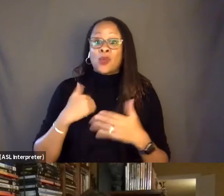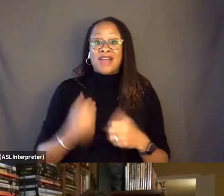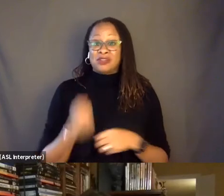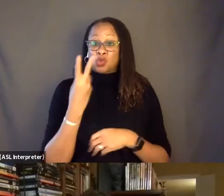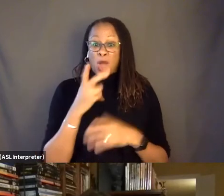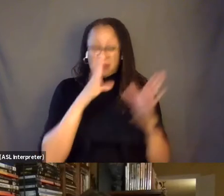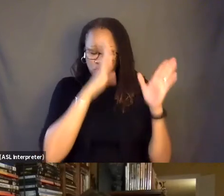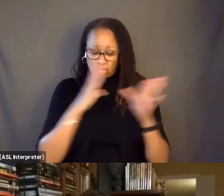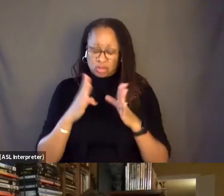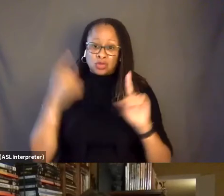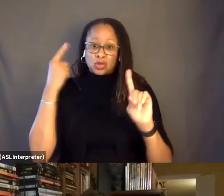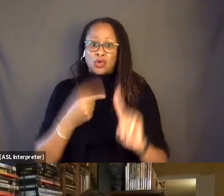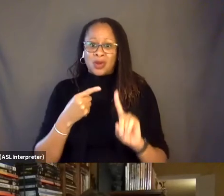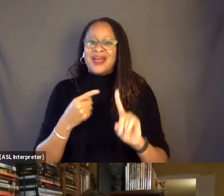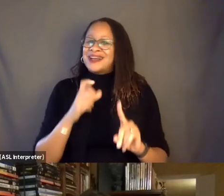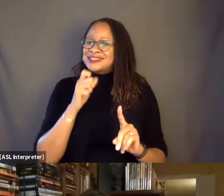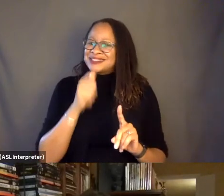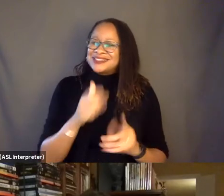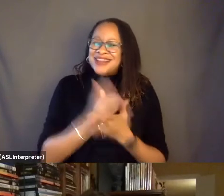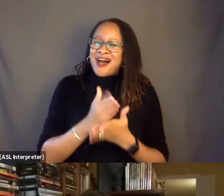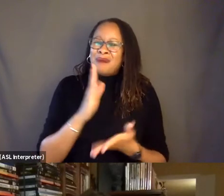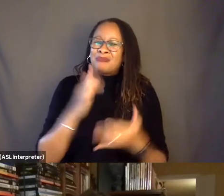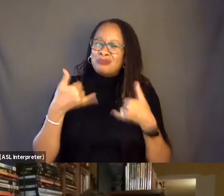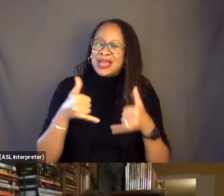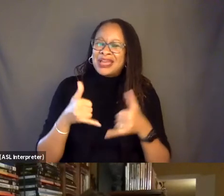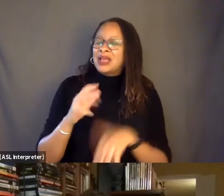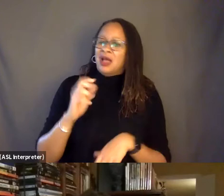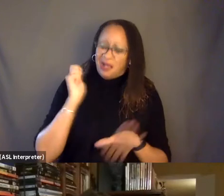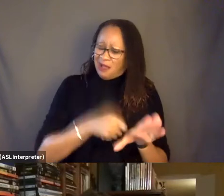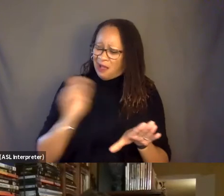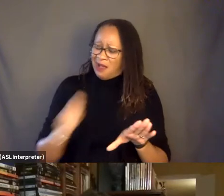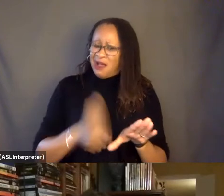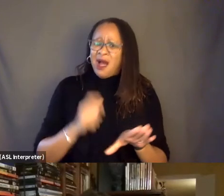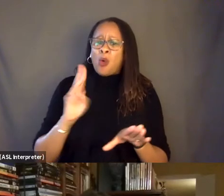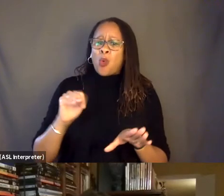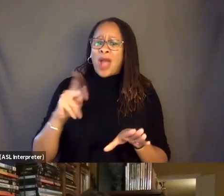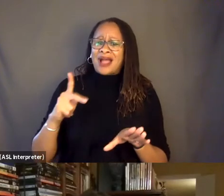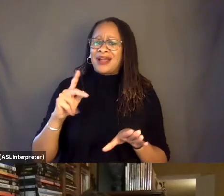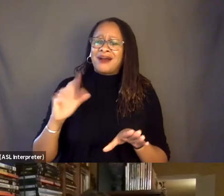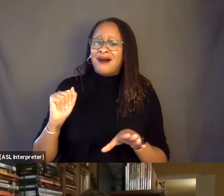Stop playing whack-a-mole with our lives. This is kind of what the social media platforms are doing.